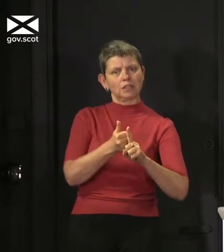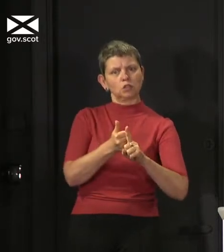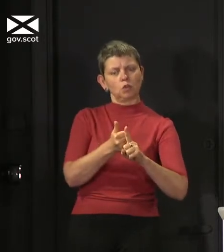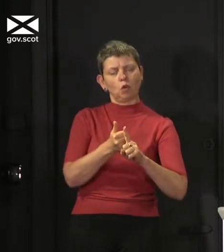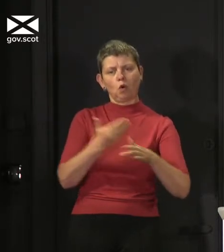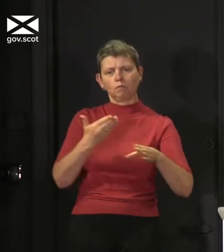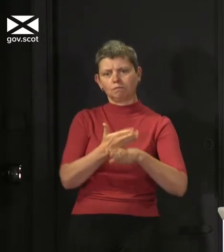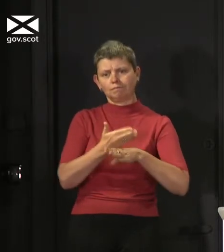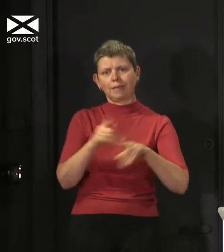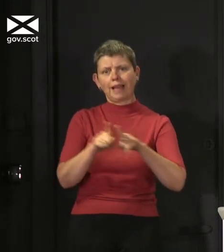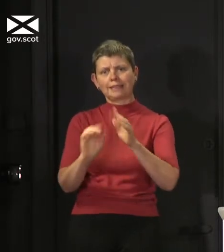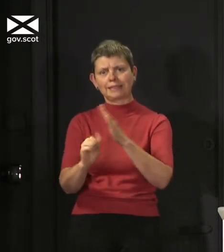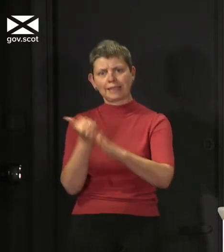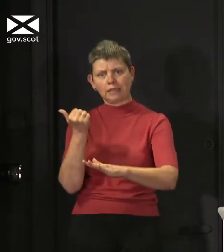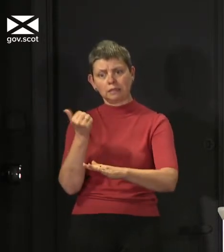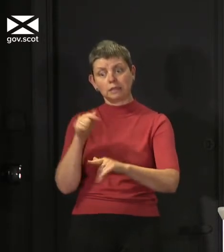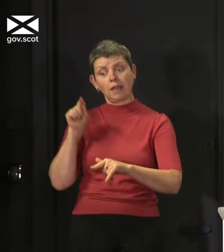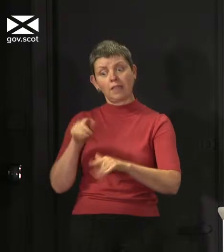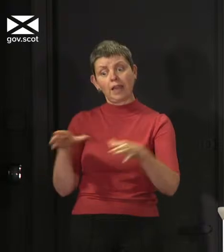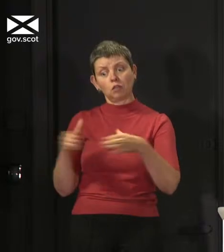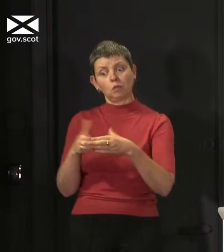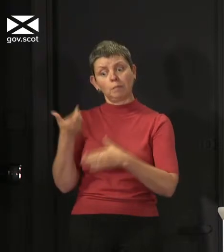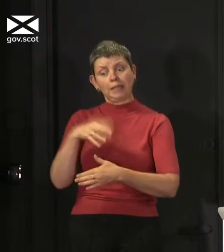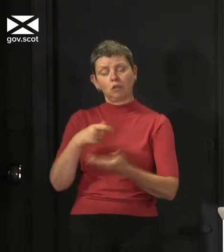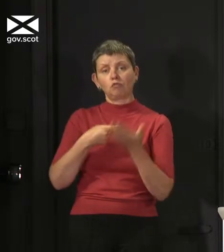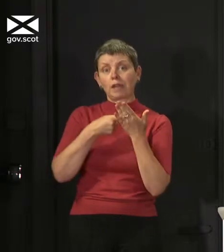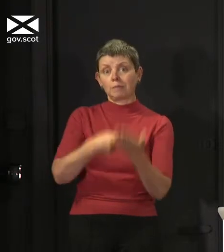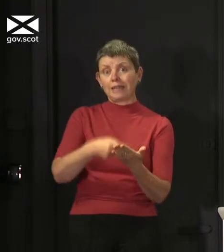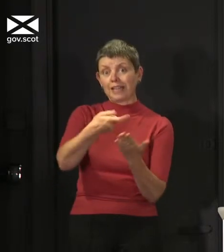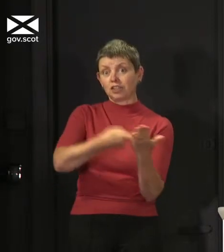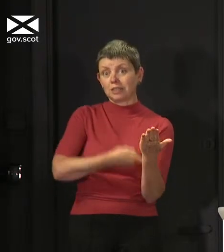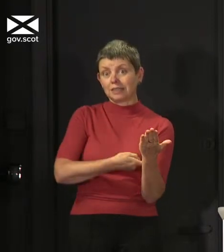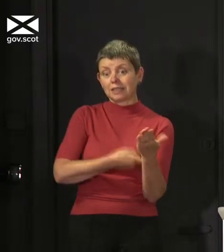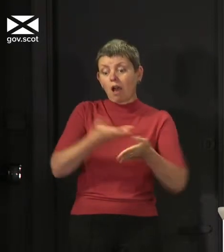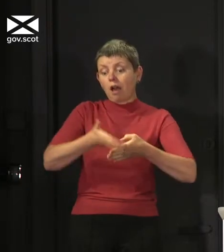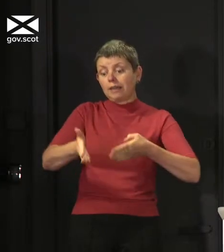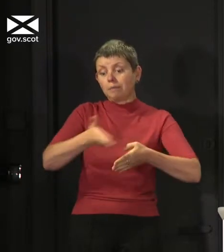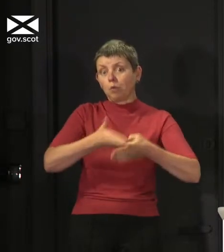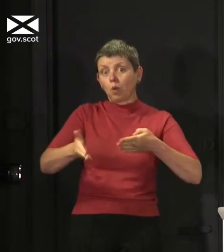made some significant recommendations on keeping unemployment to a minimum as the economic